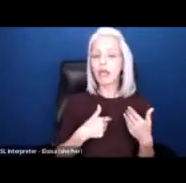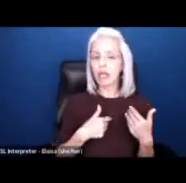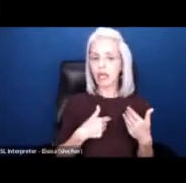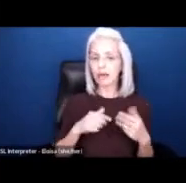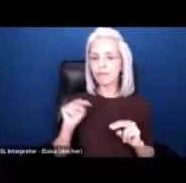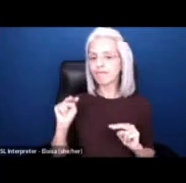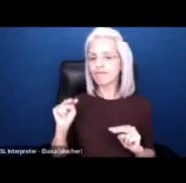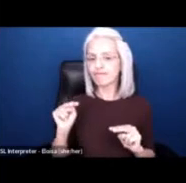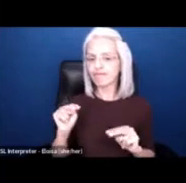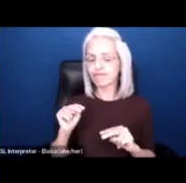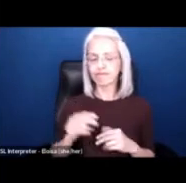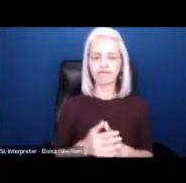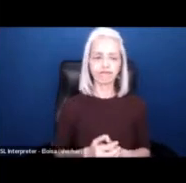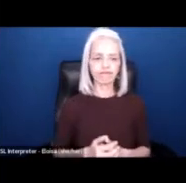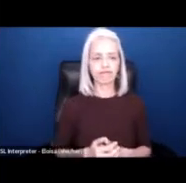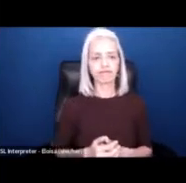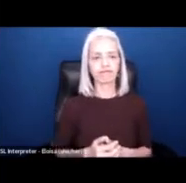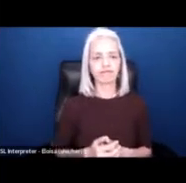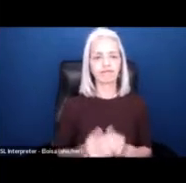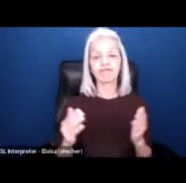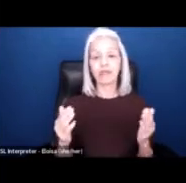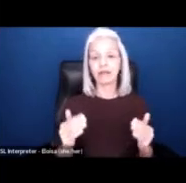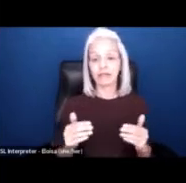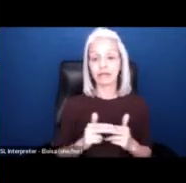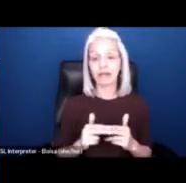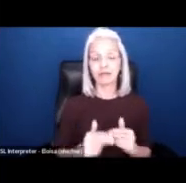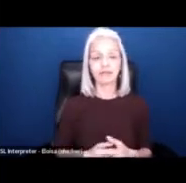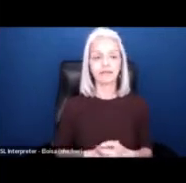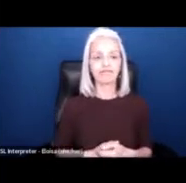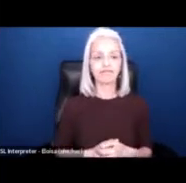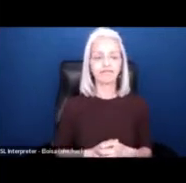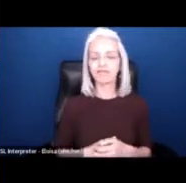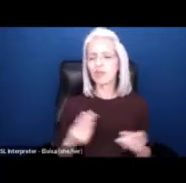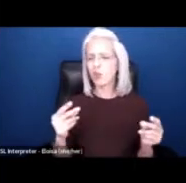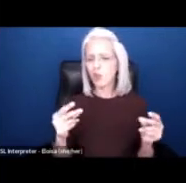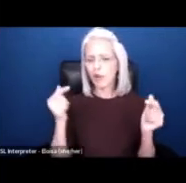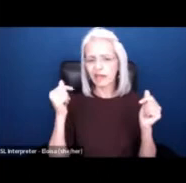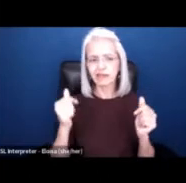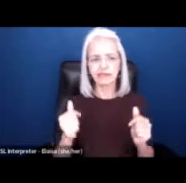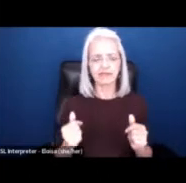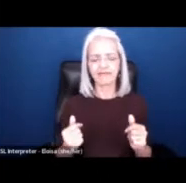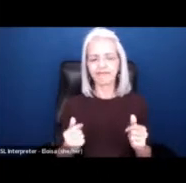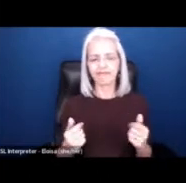for it. And next slide. Just real quick, and we don't spend enough time on this in the